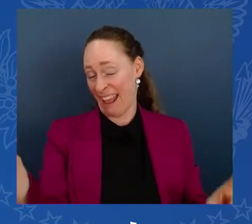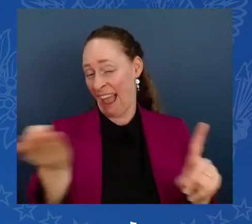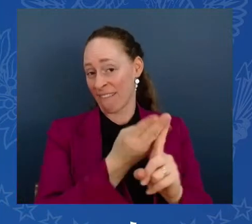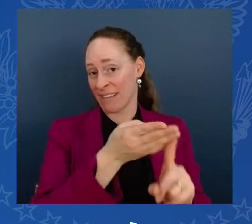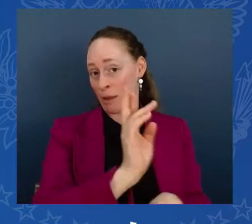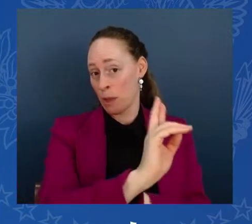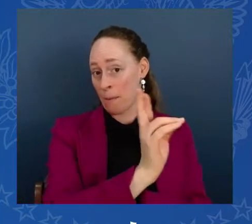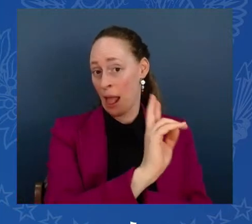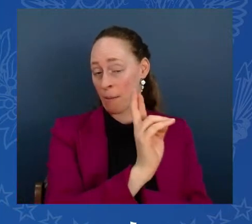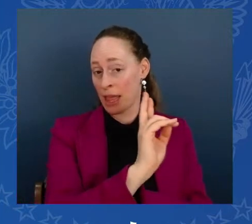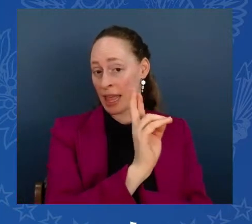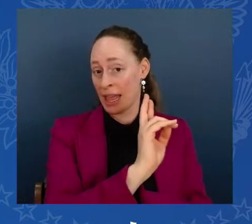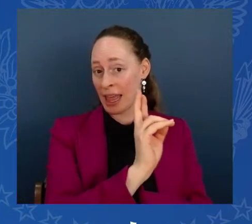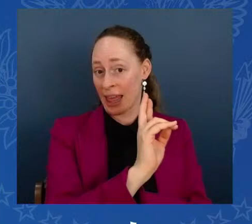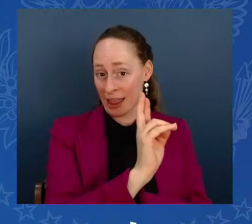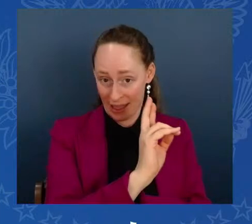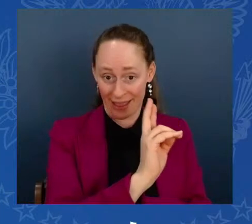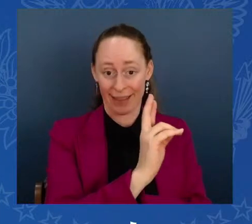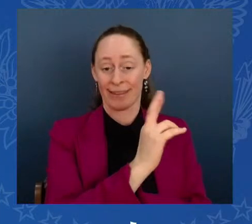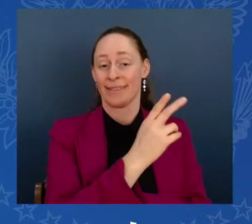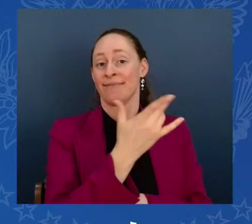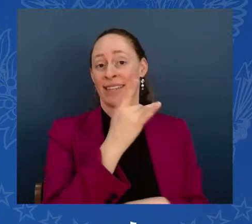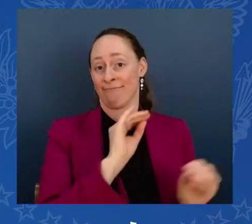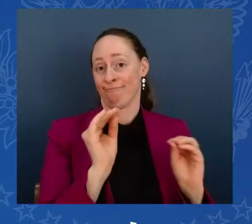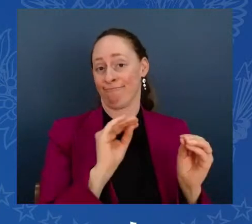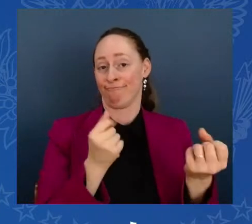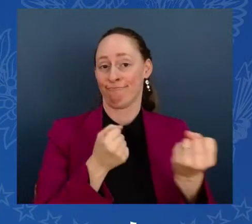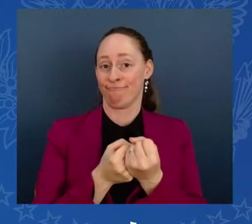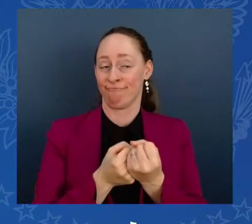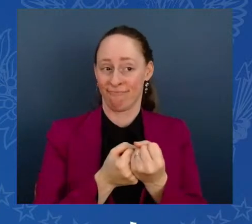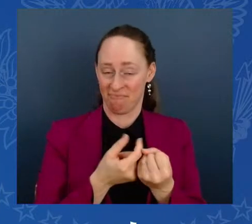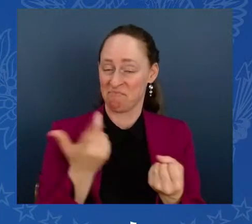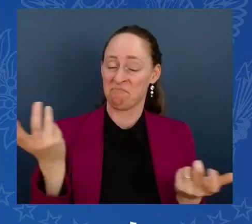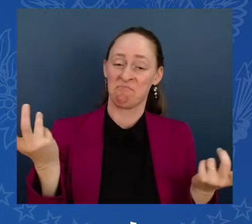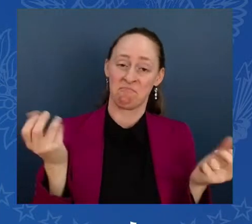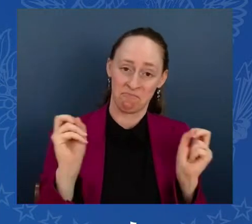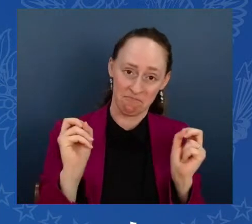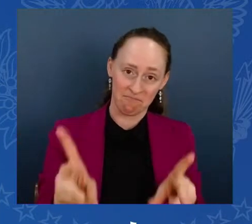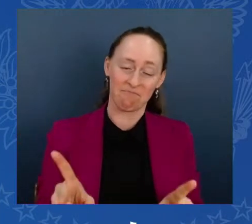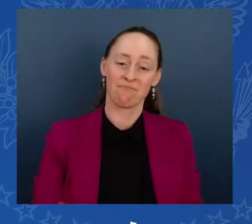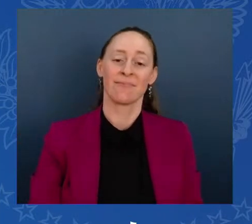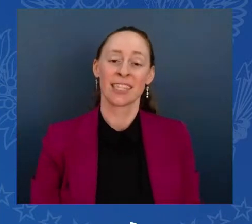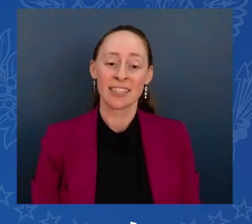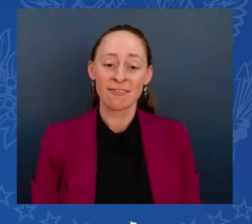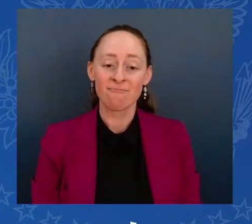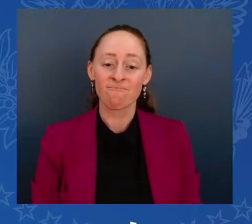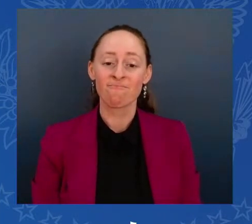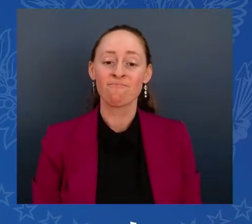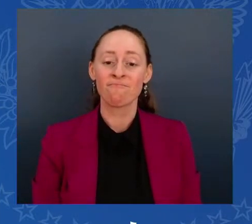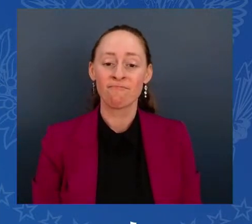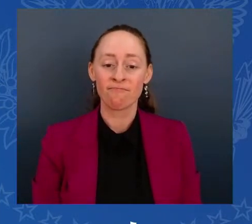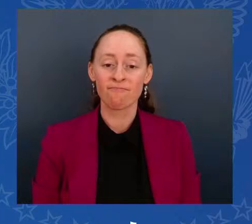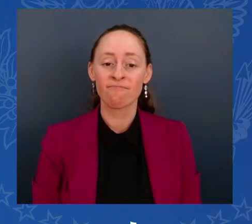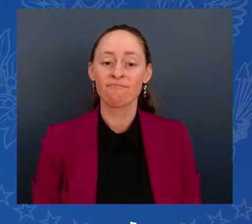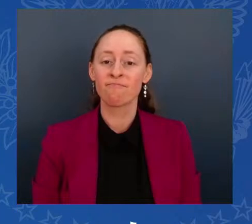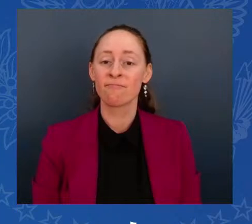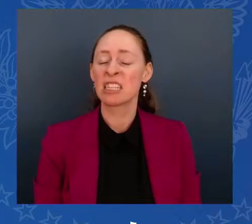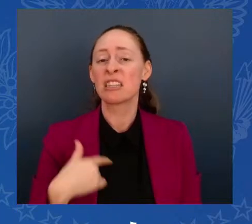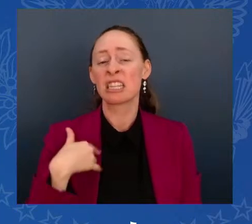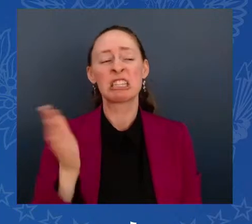Republican allies stuck with them, and the ability of the federal government to negotiate lower drug prices was -- tried to be stopped.